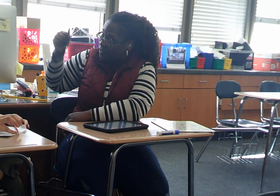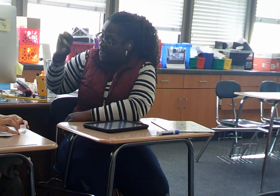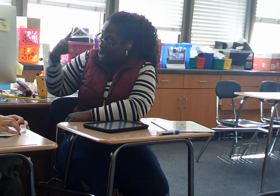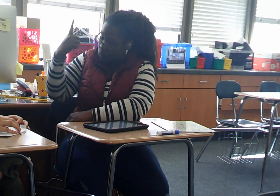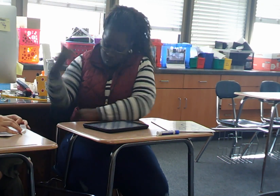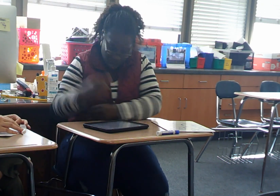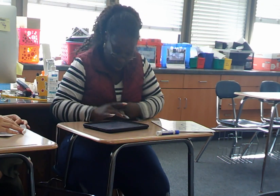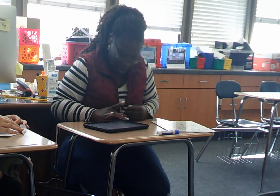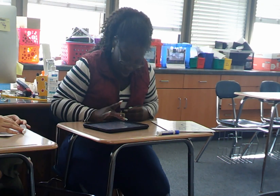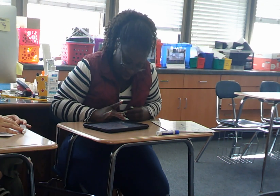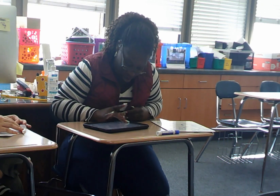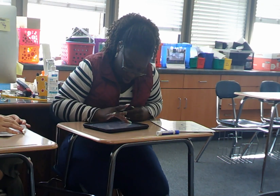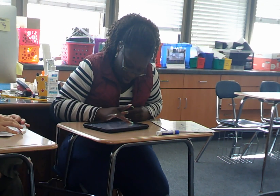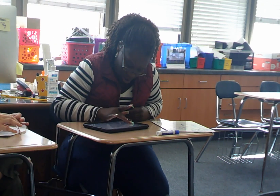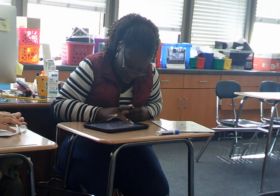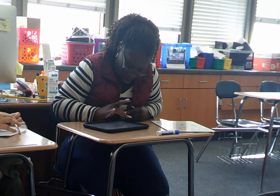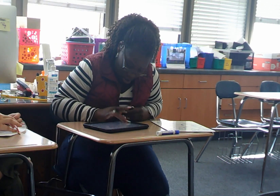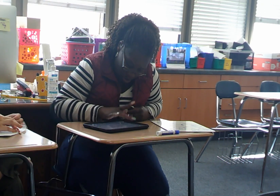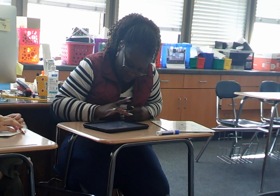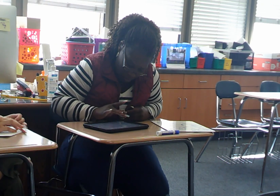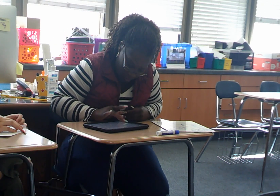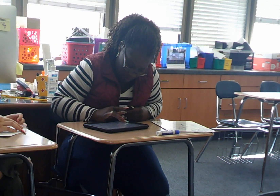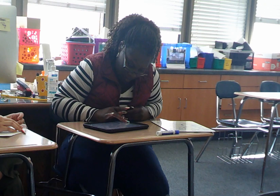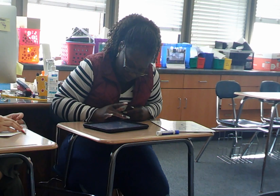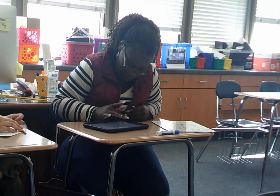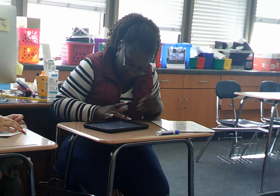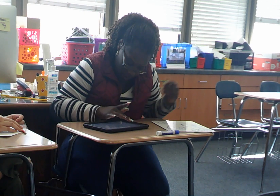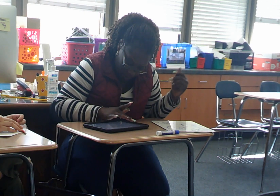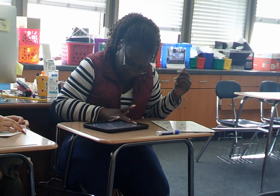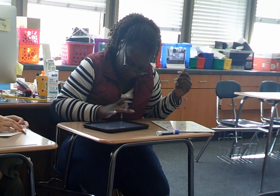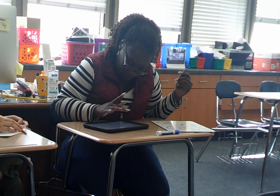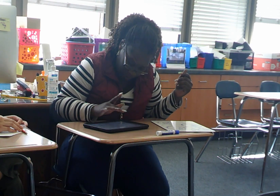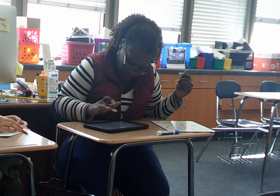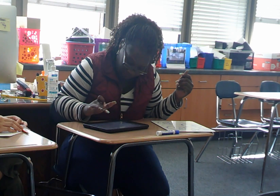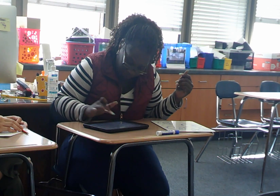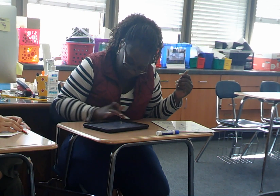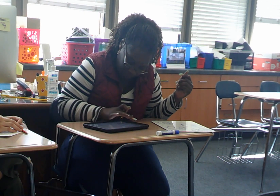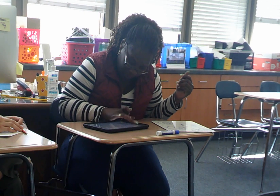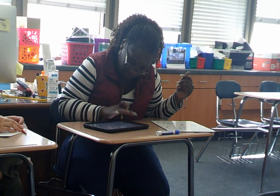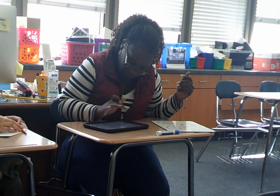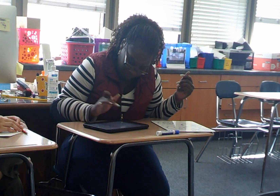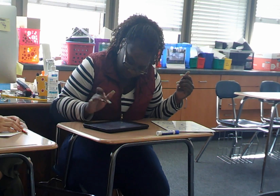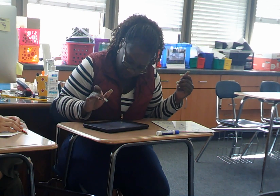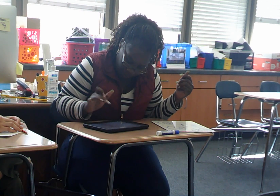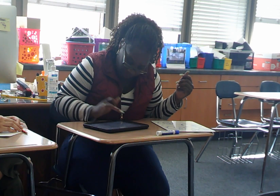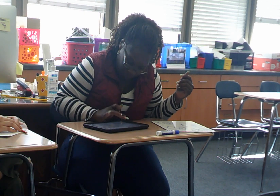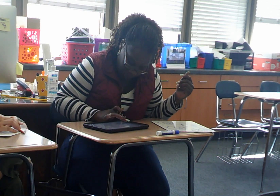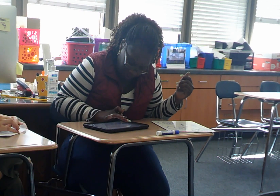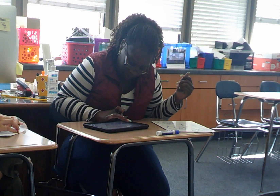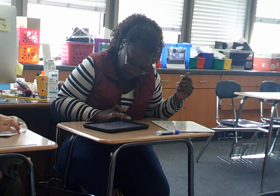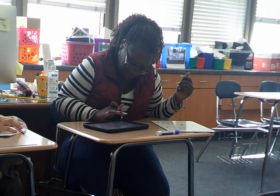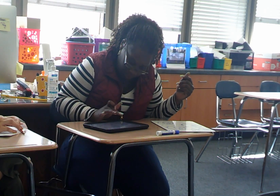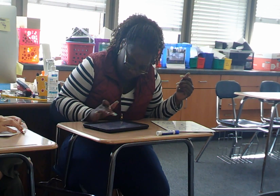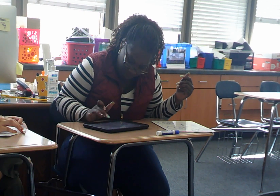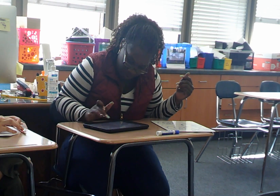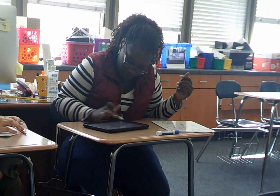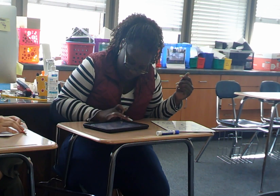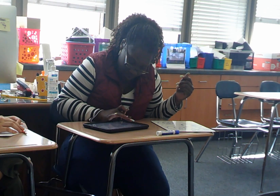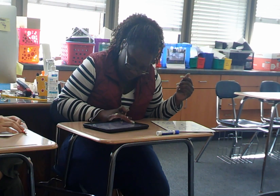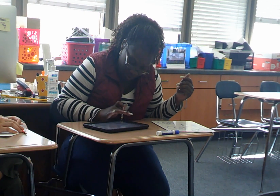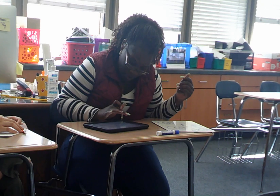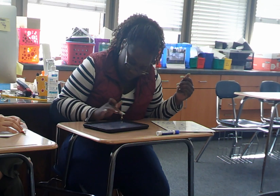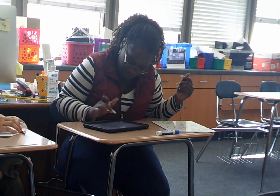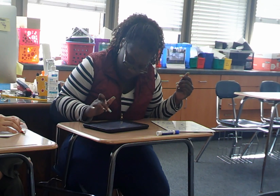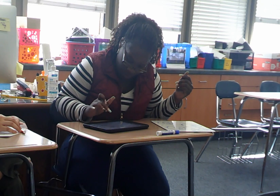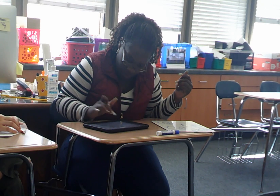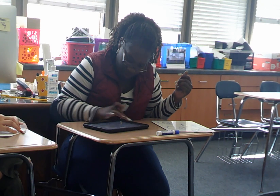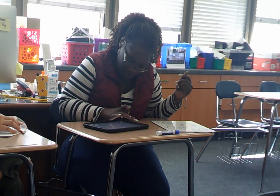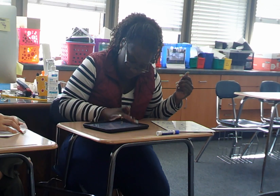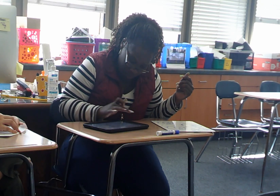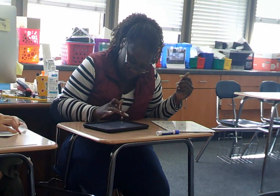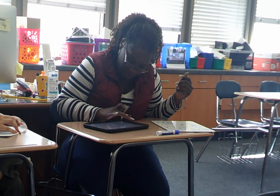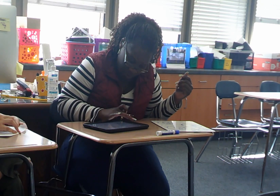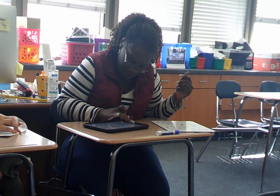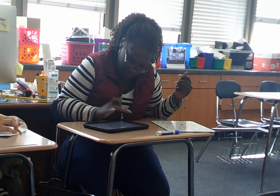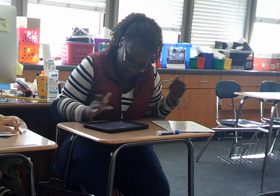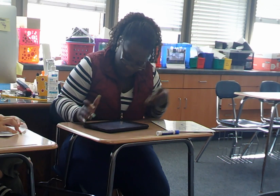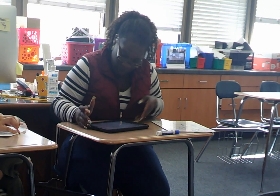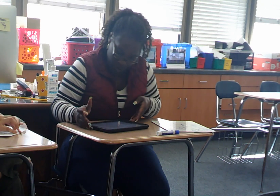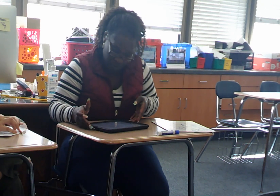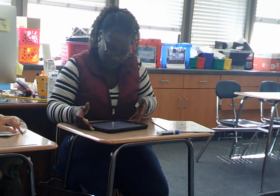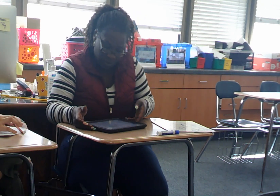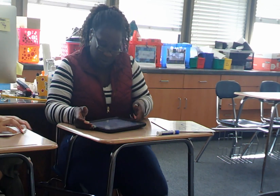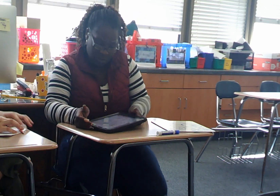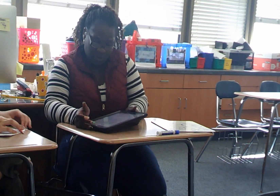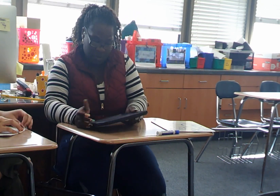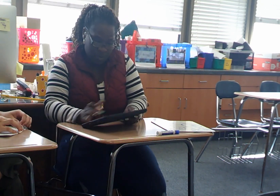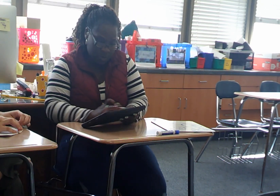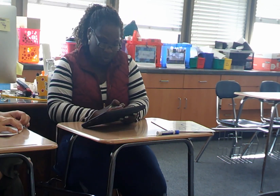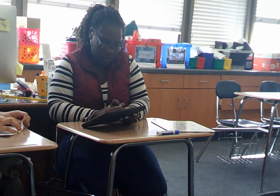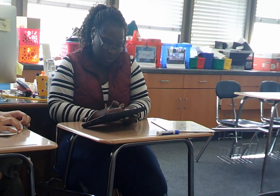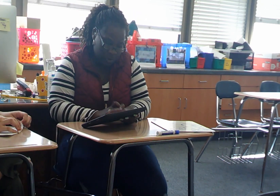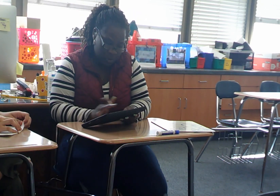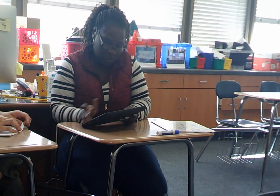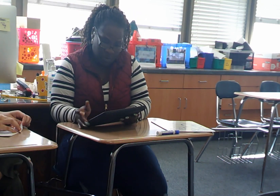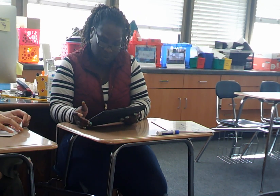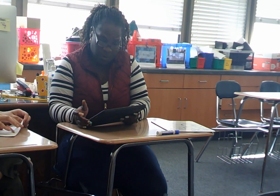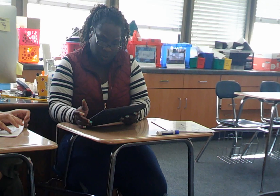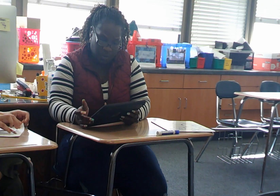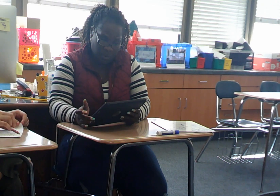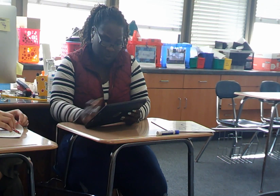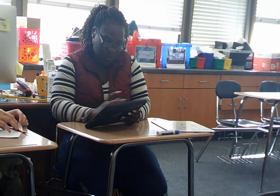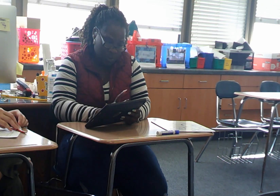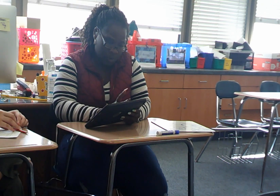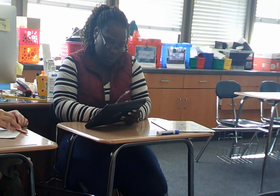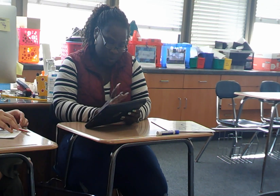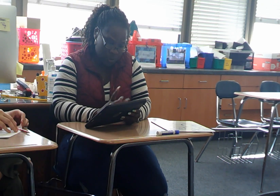telephase one.